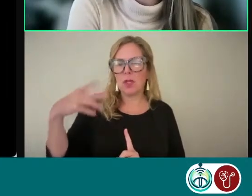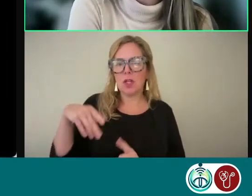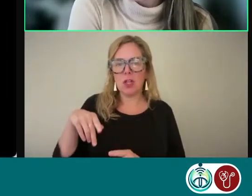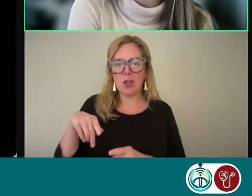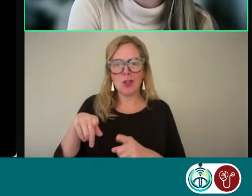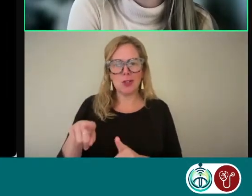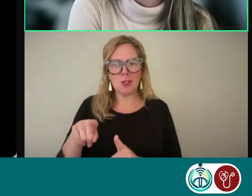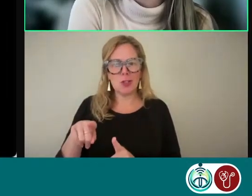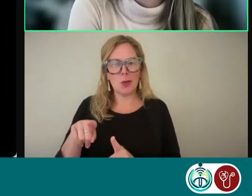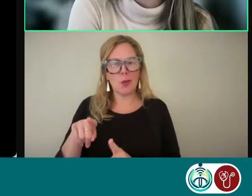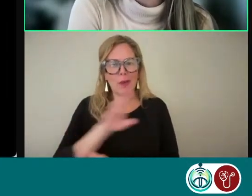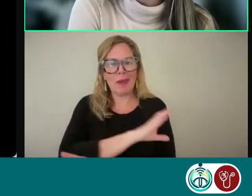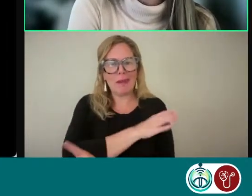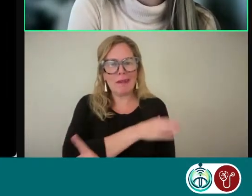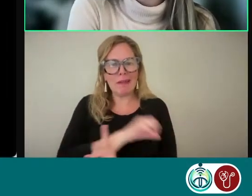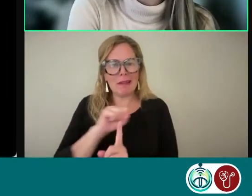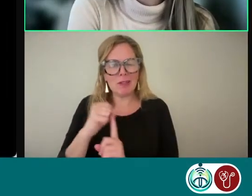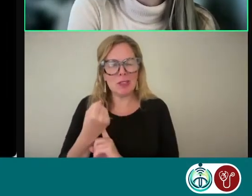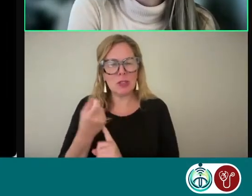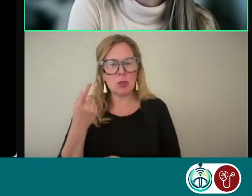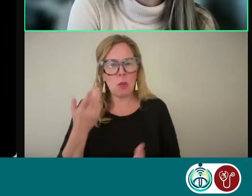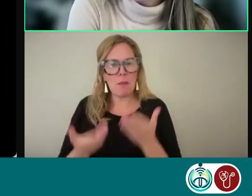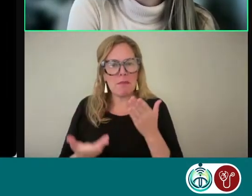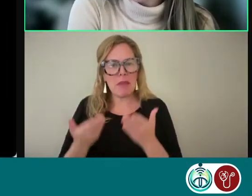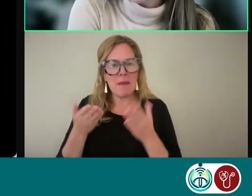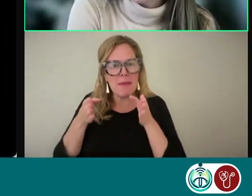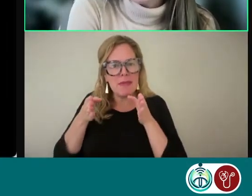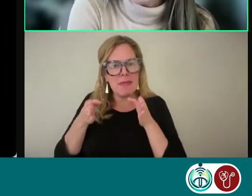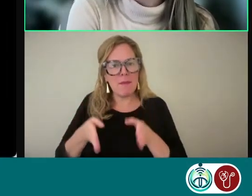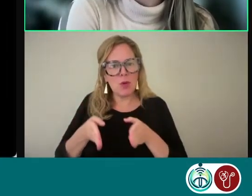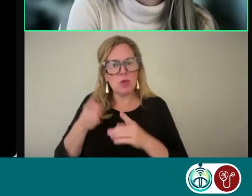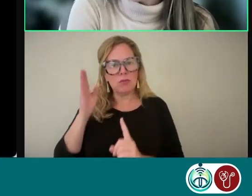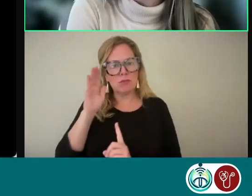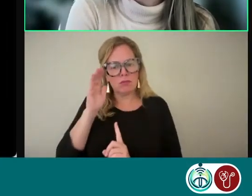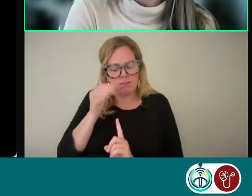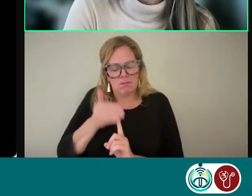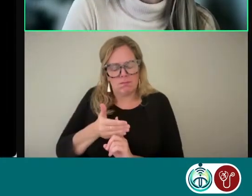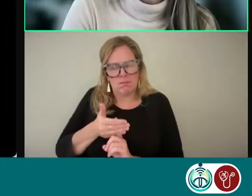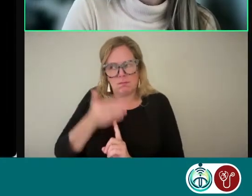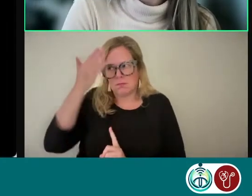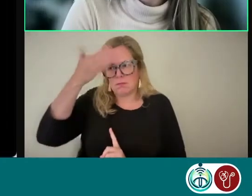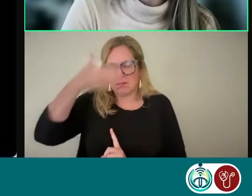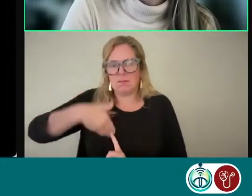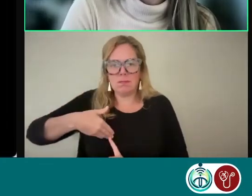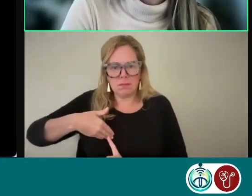be hiding their emotions, but that doesn't mean that you aren't going to honor them.